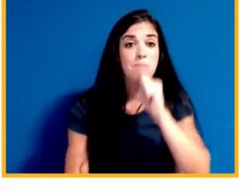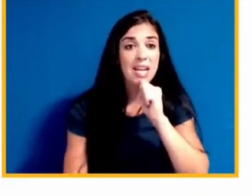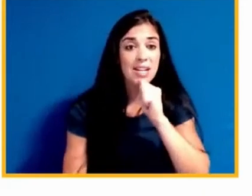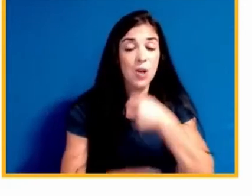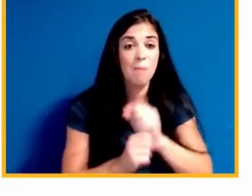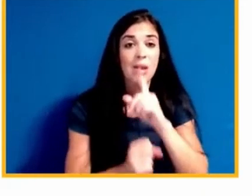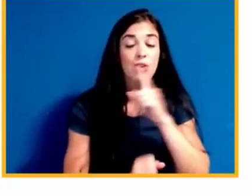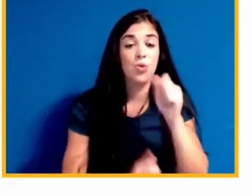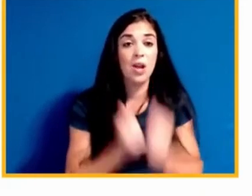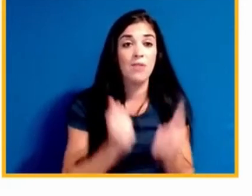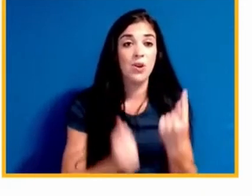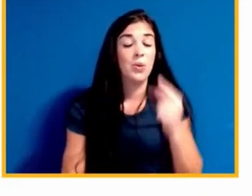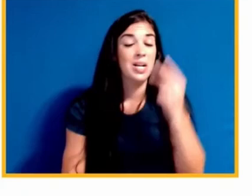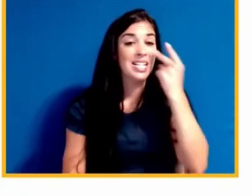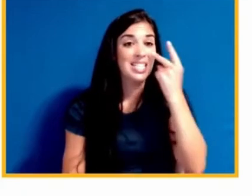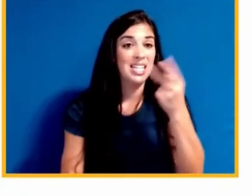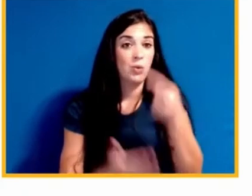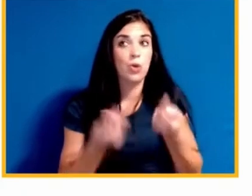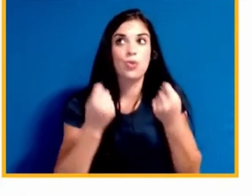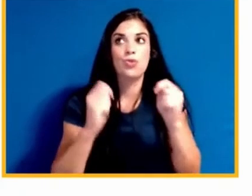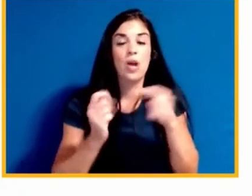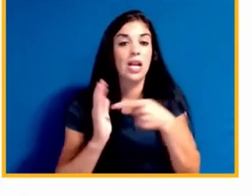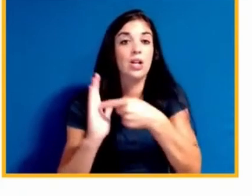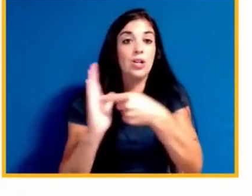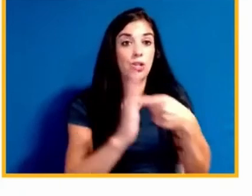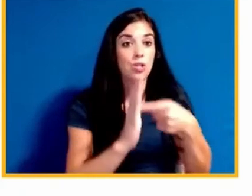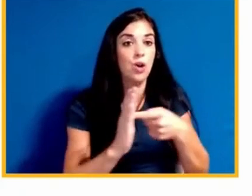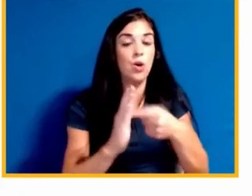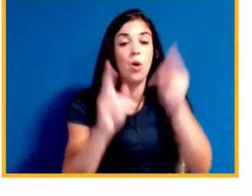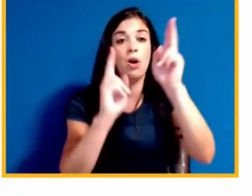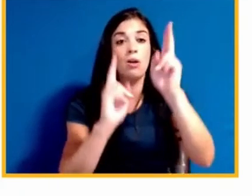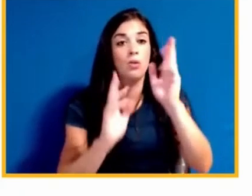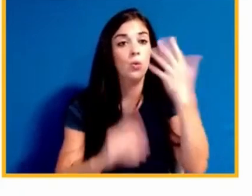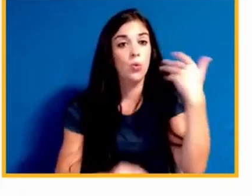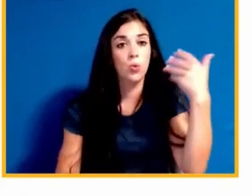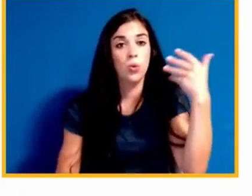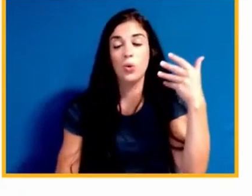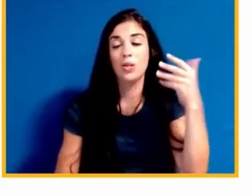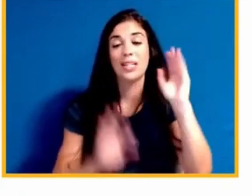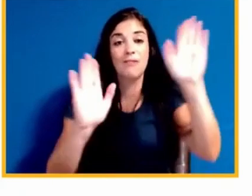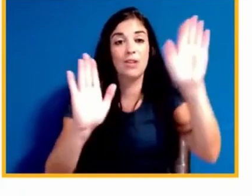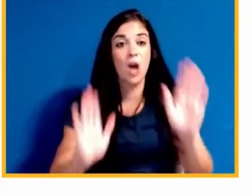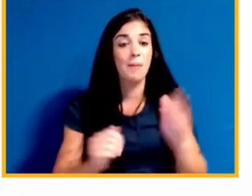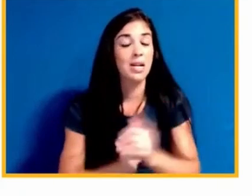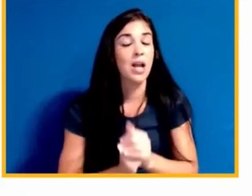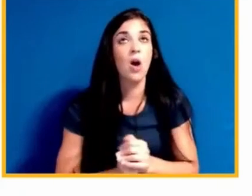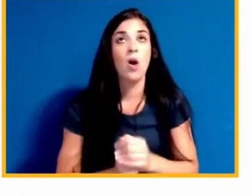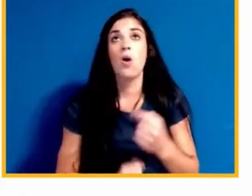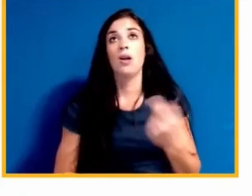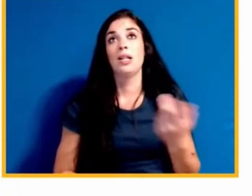exactly what you're trying to put out there is honestly phenomenal. I'm blown away every time I see